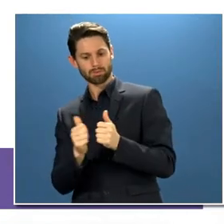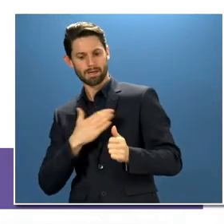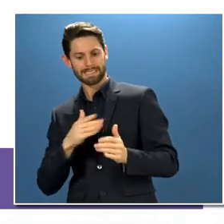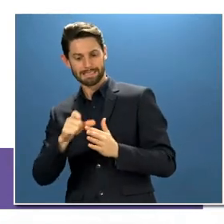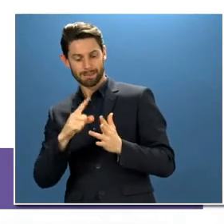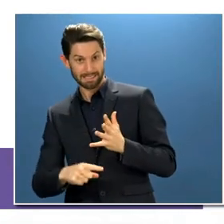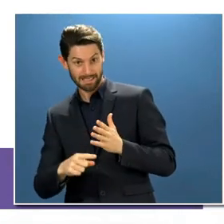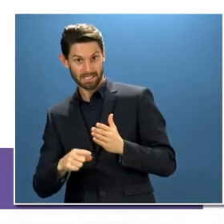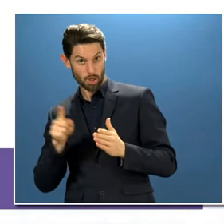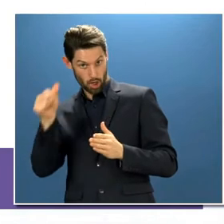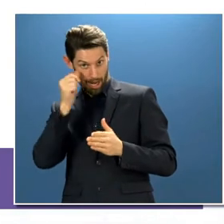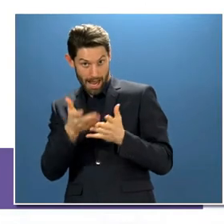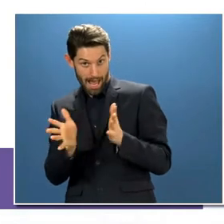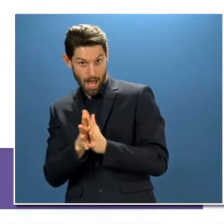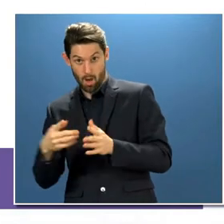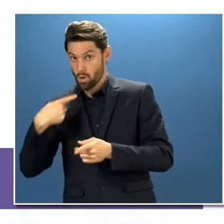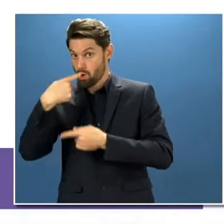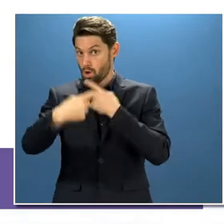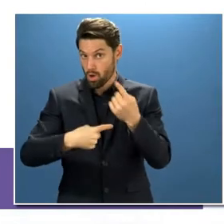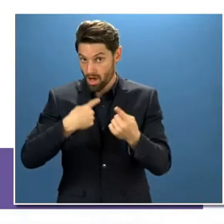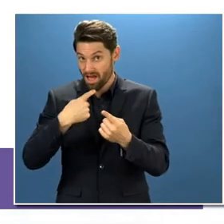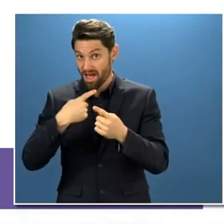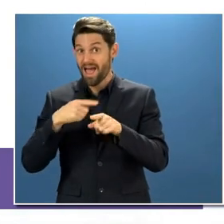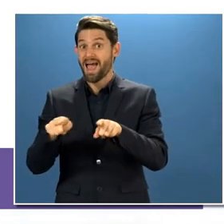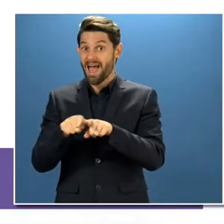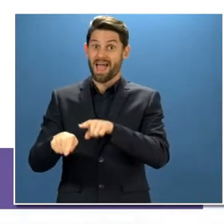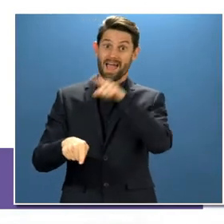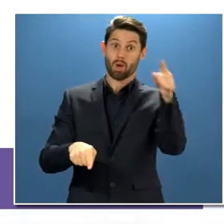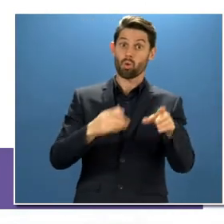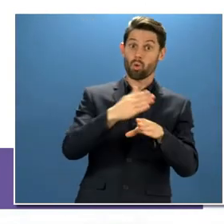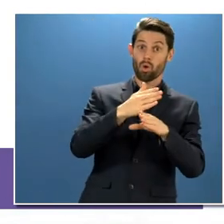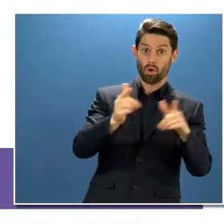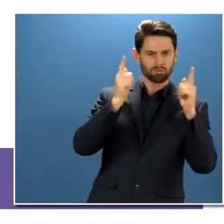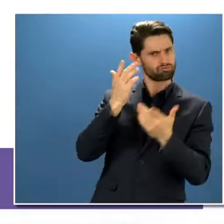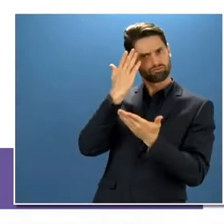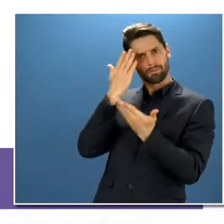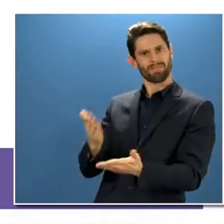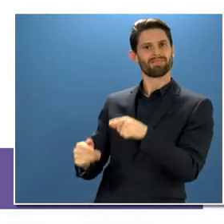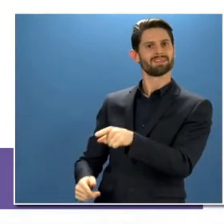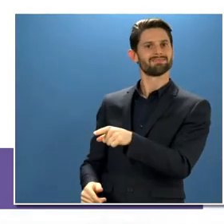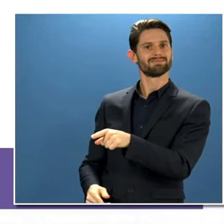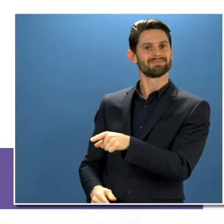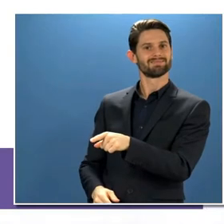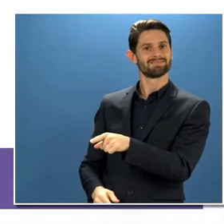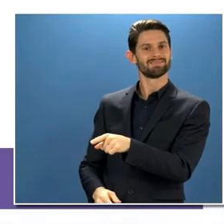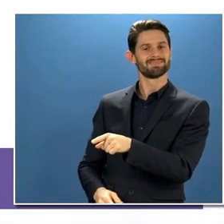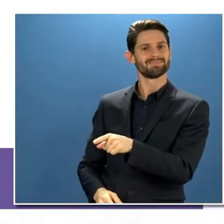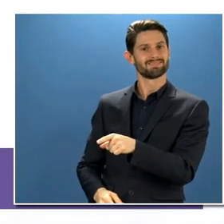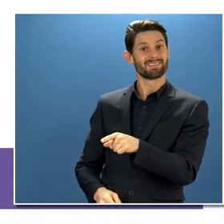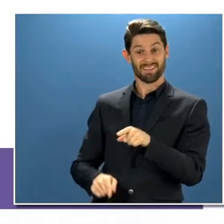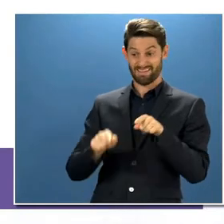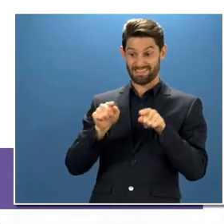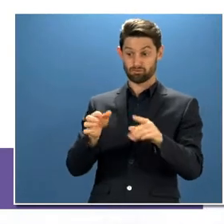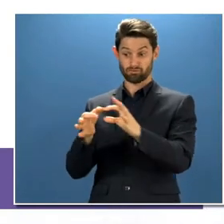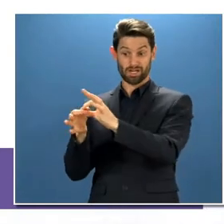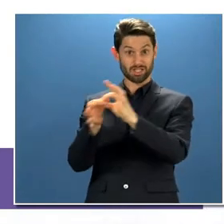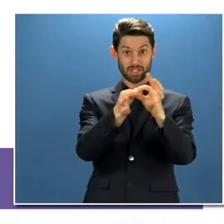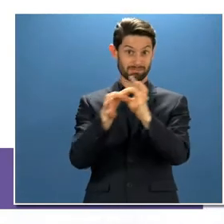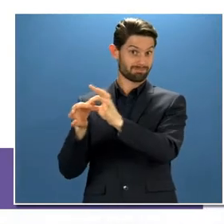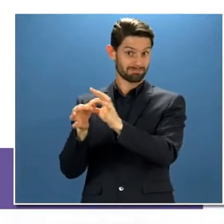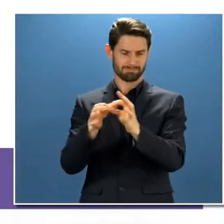It is, ultimately the --- the employment relationship ultimately is guided by 2